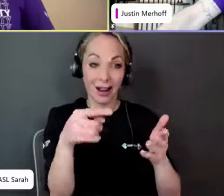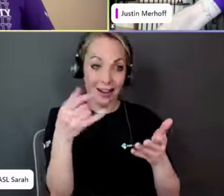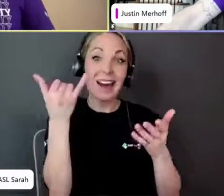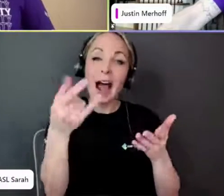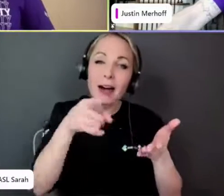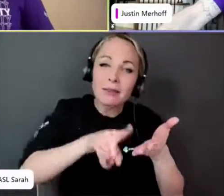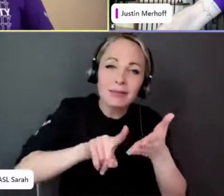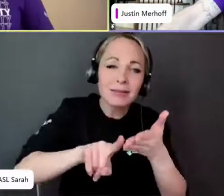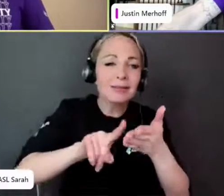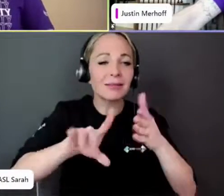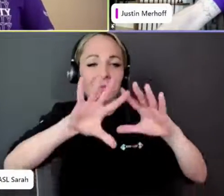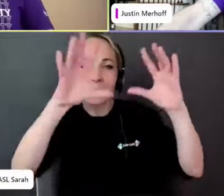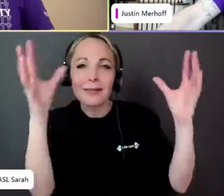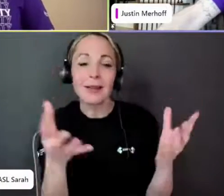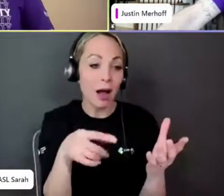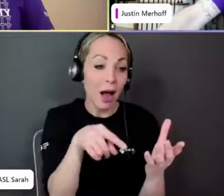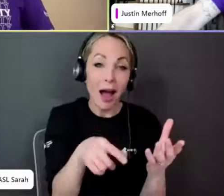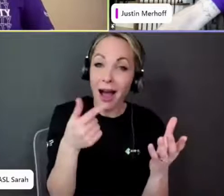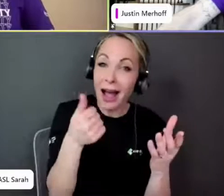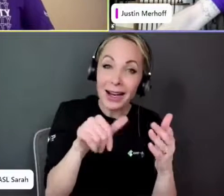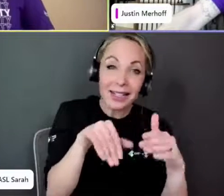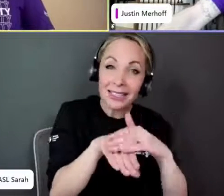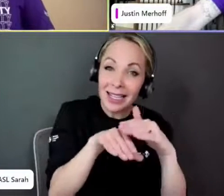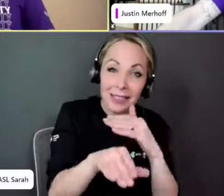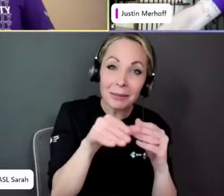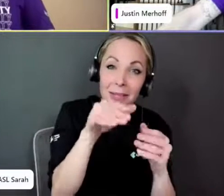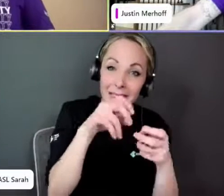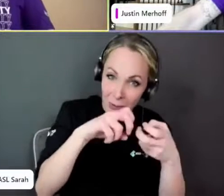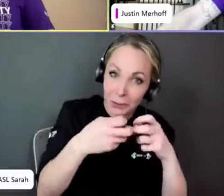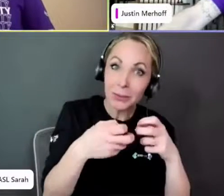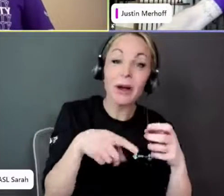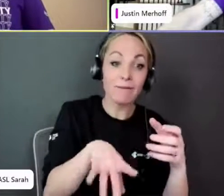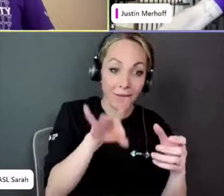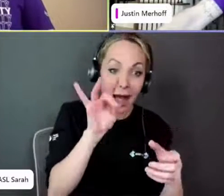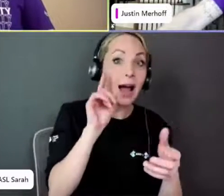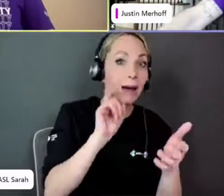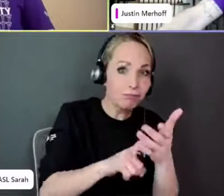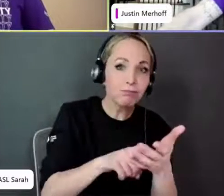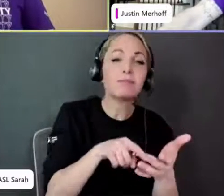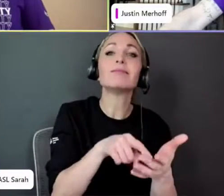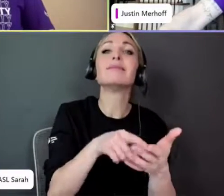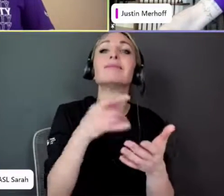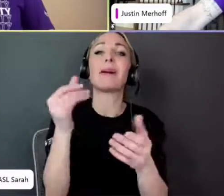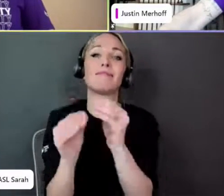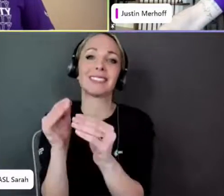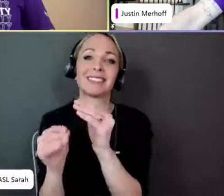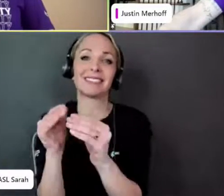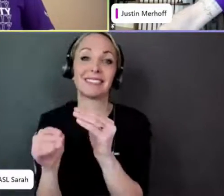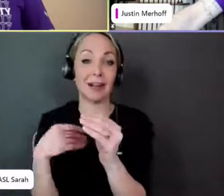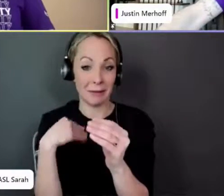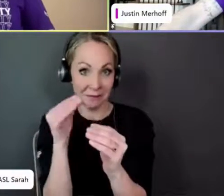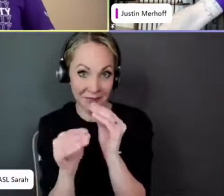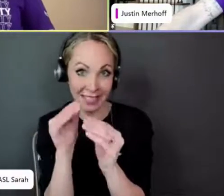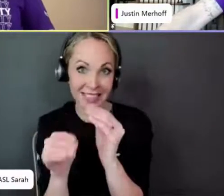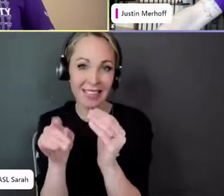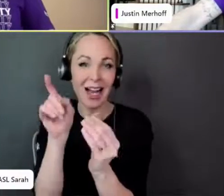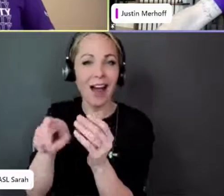And we had to write up a little blurb about what we learned. So, I don't know if other people have had